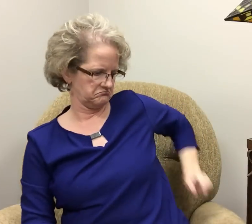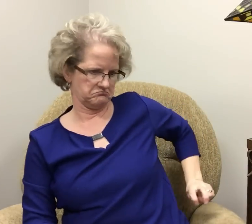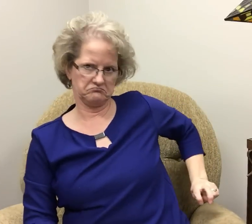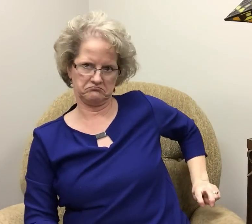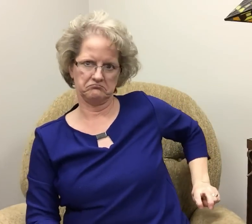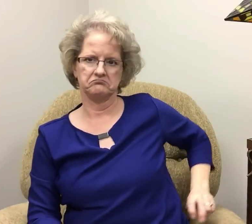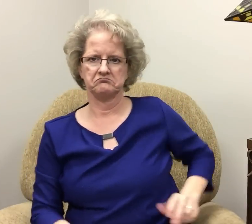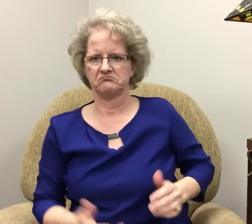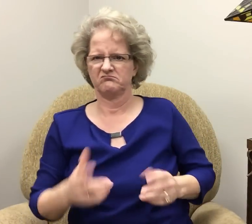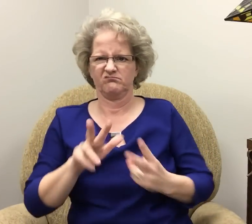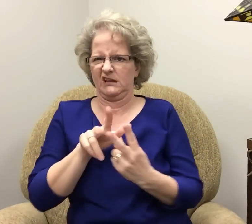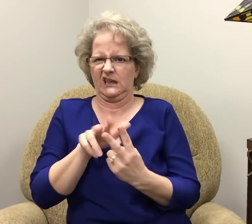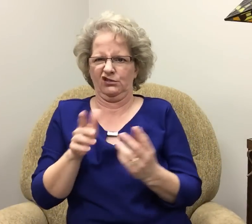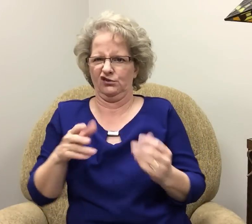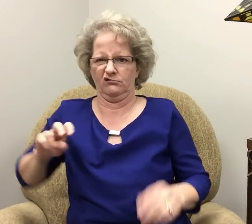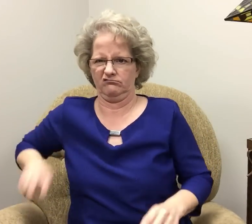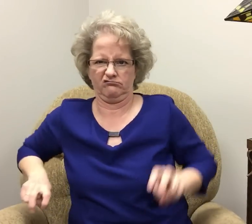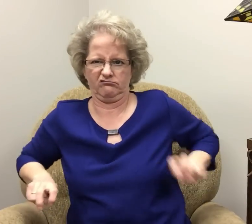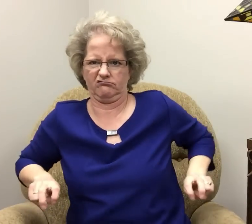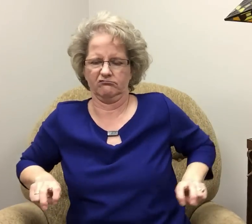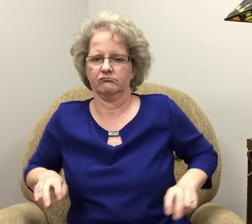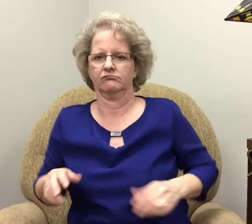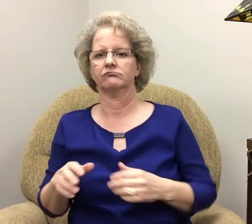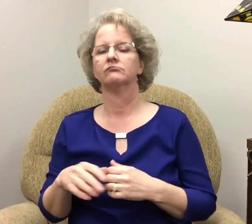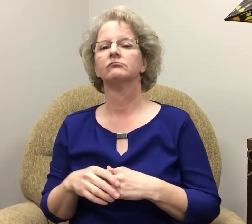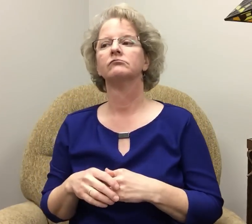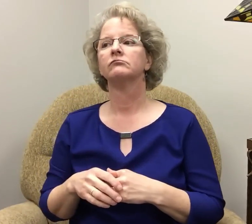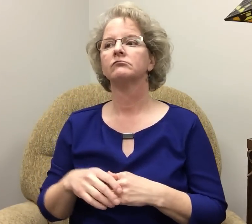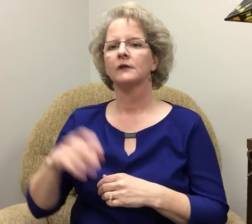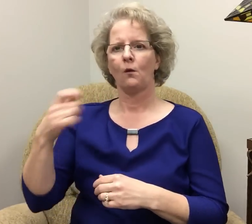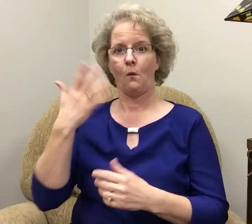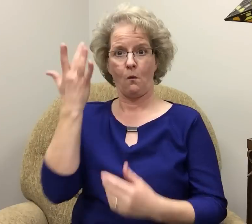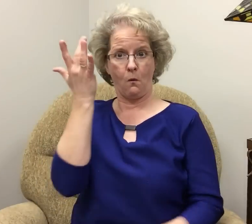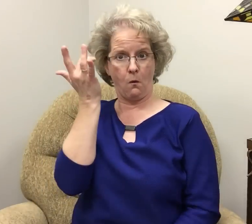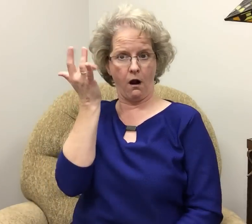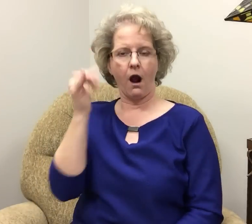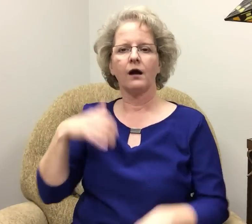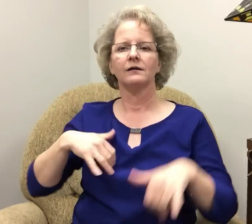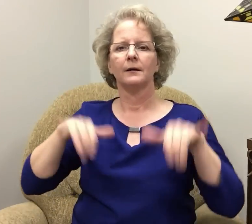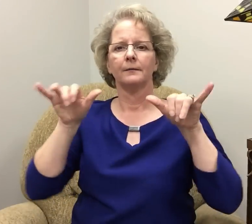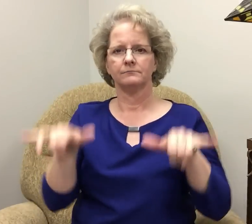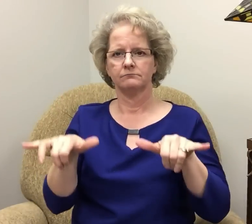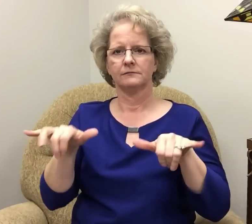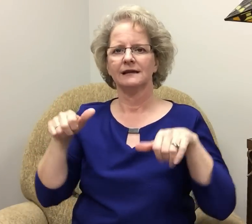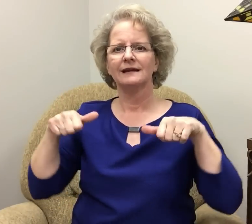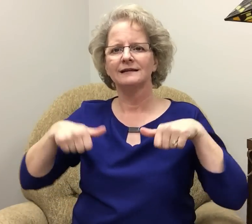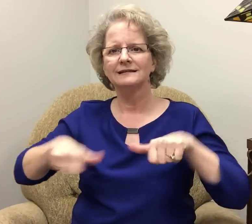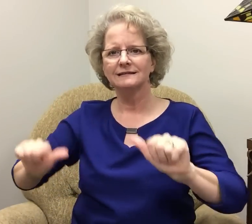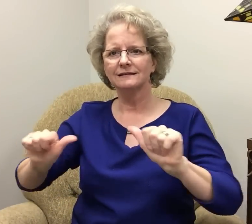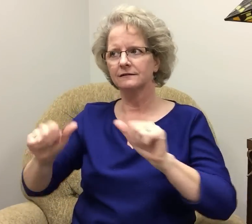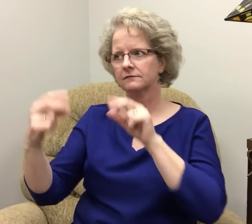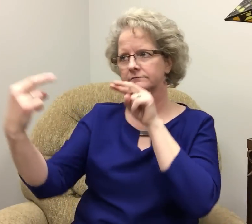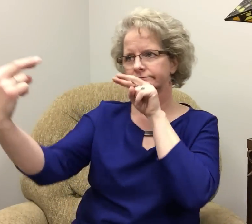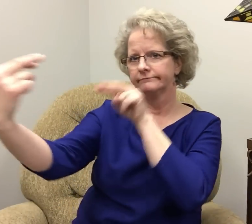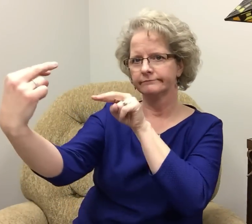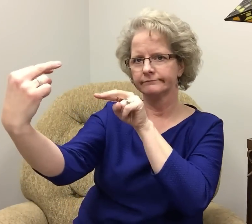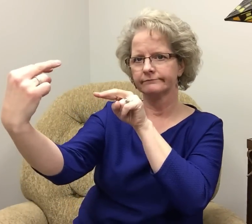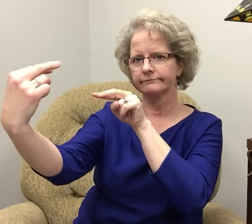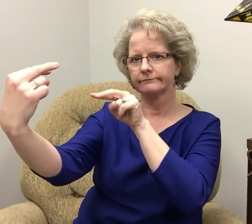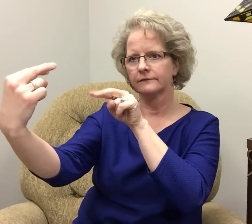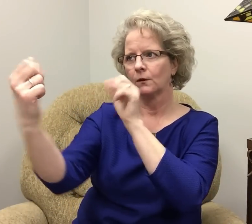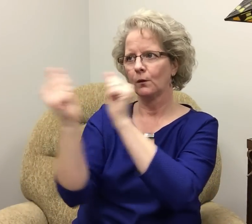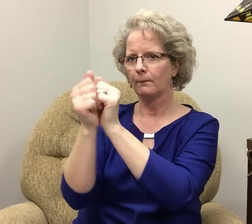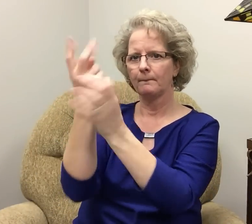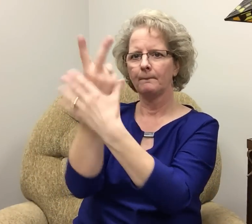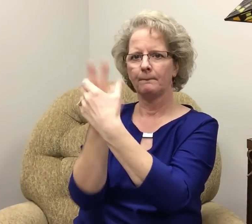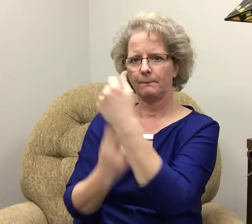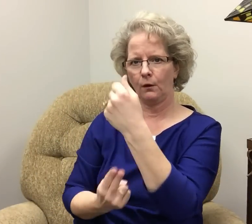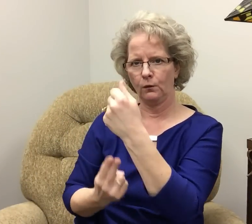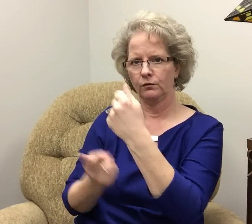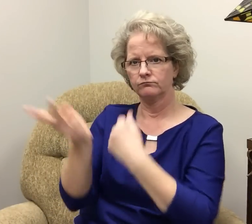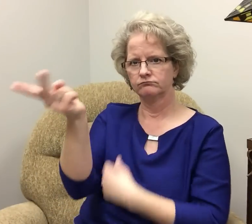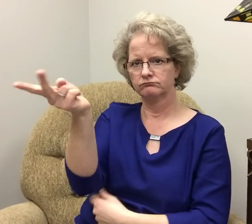slightly behind the service provider on either side.